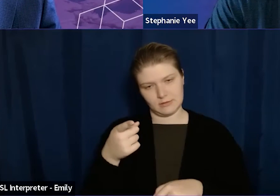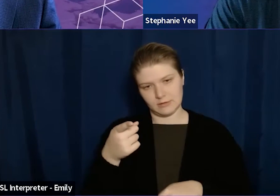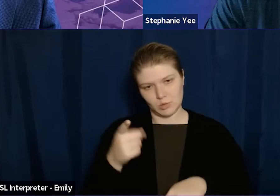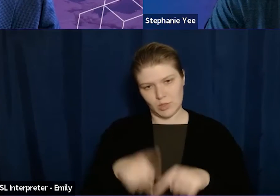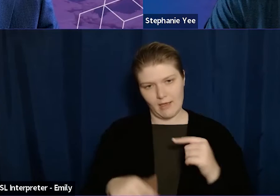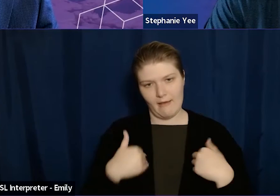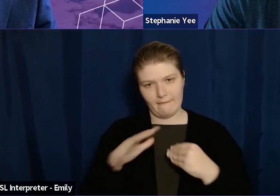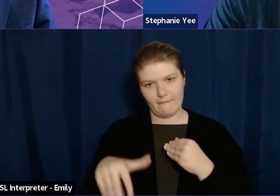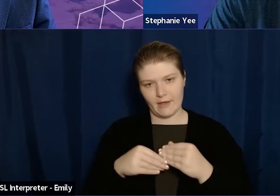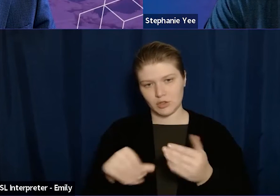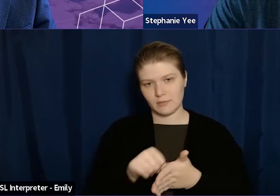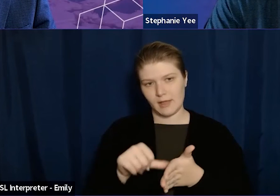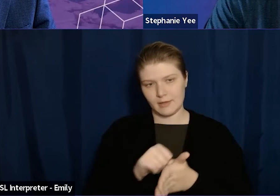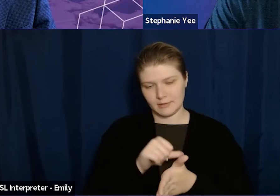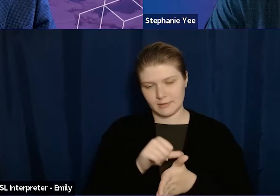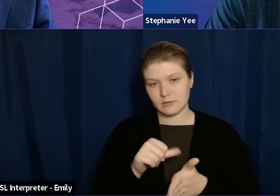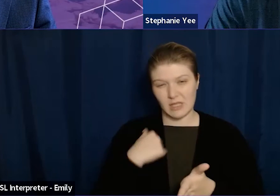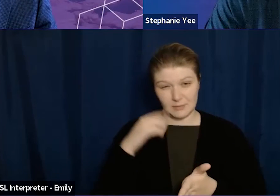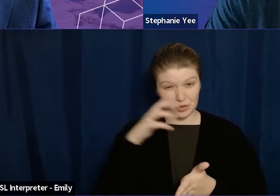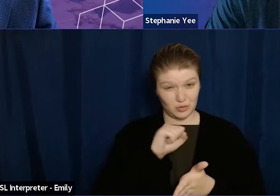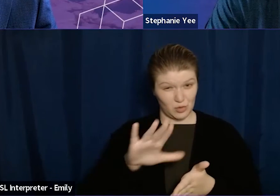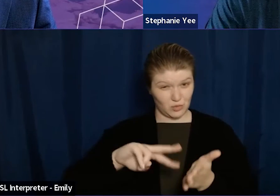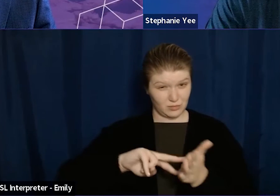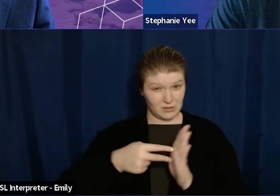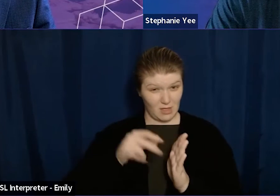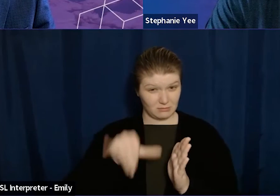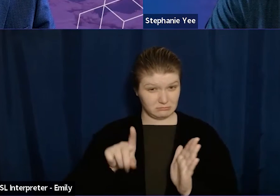I'm assuming that's what they are asking about. But I don't know.